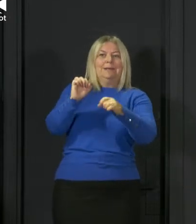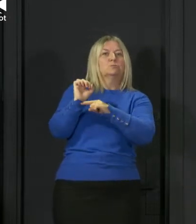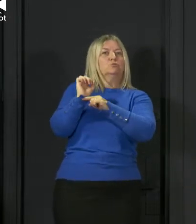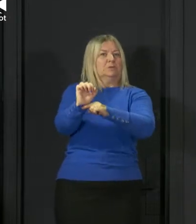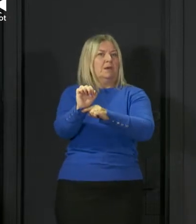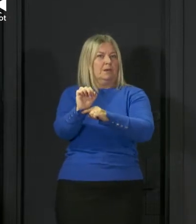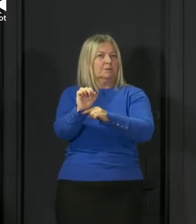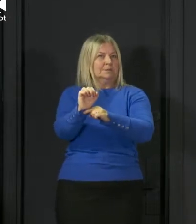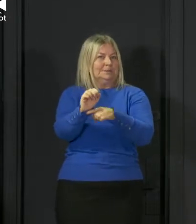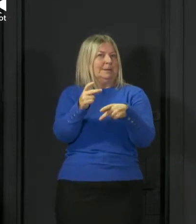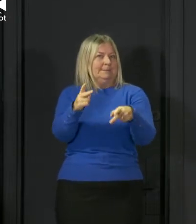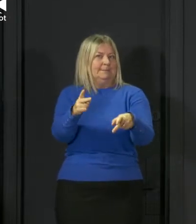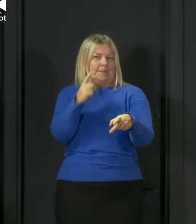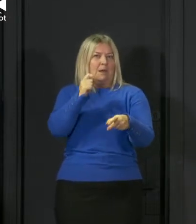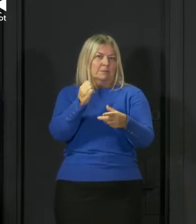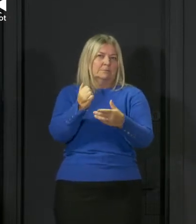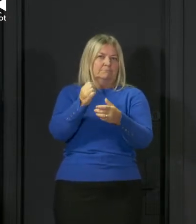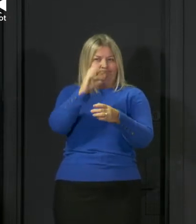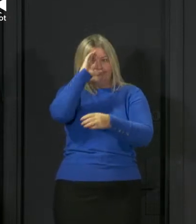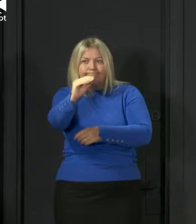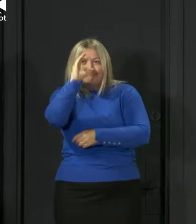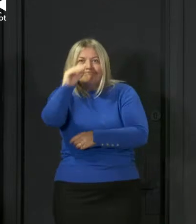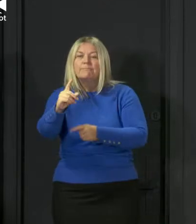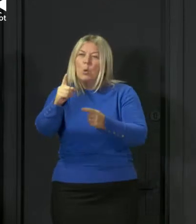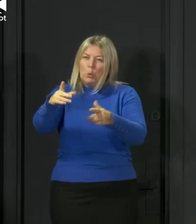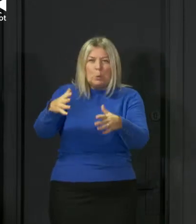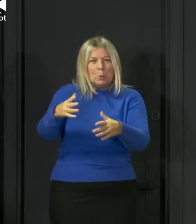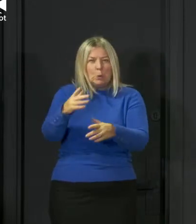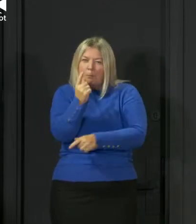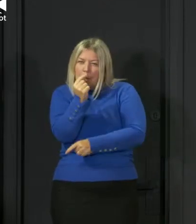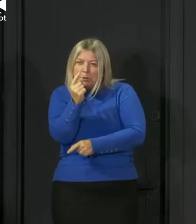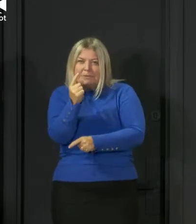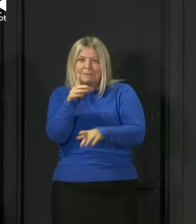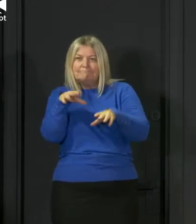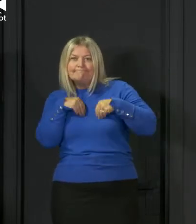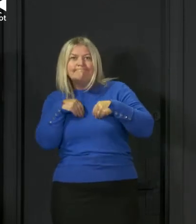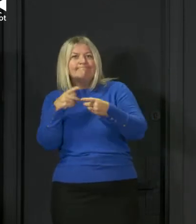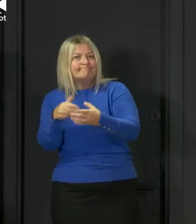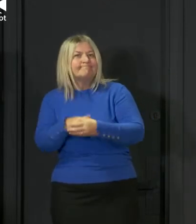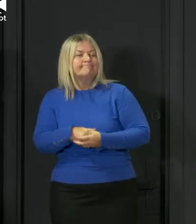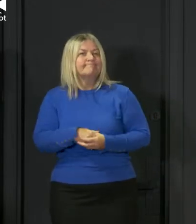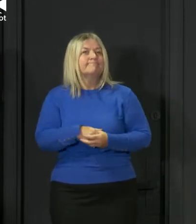scheme than we would otherwise be able to do. And finally, remember FACTS the